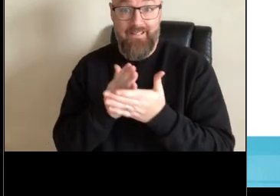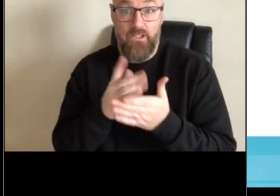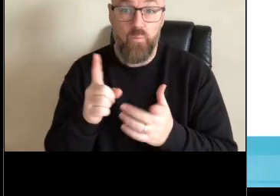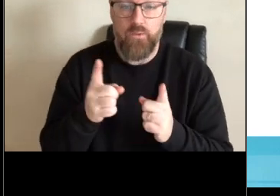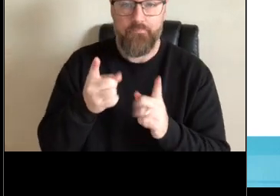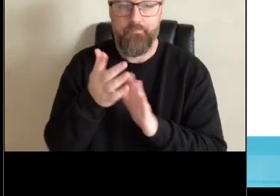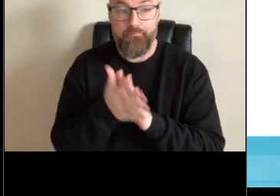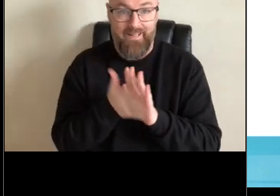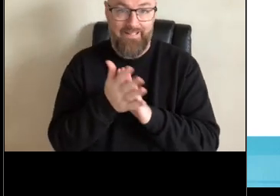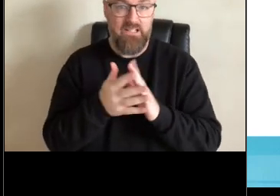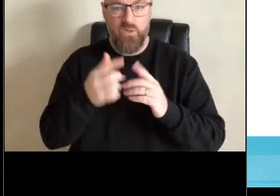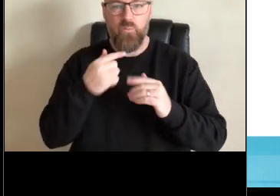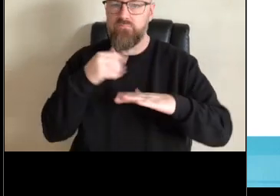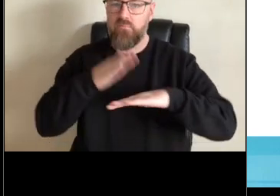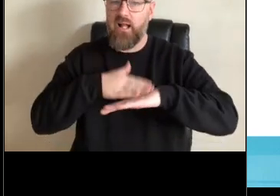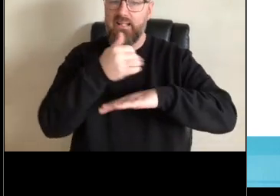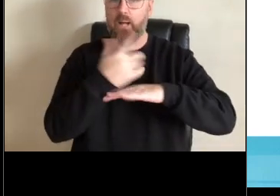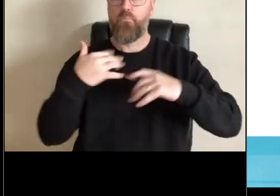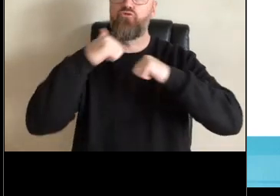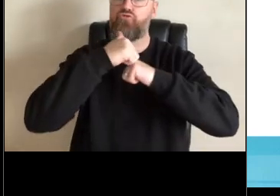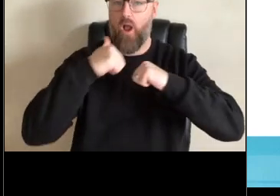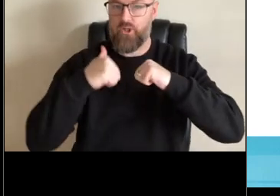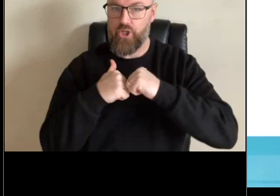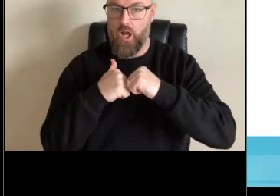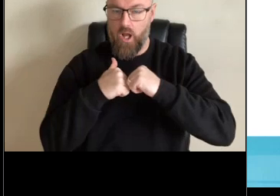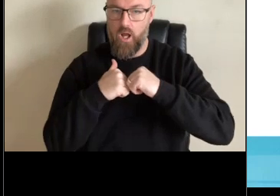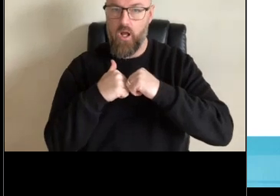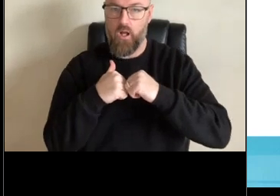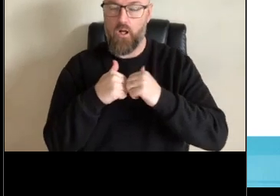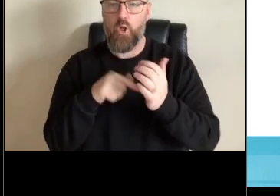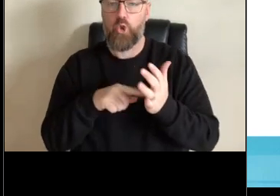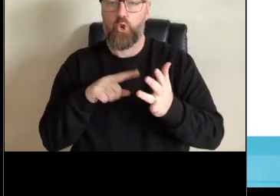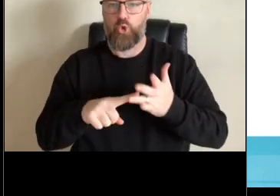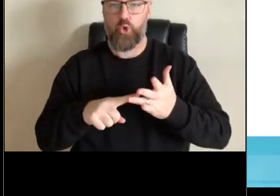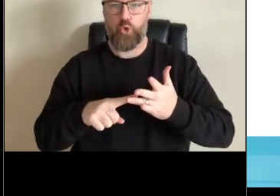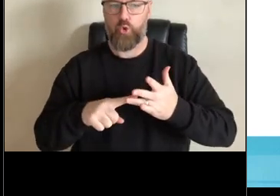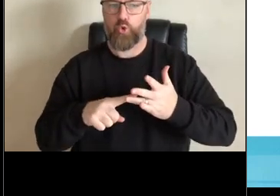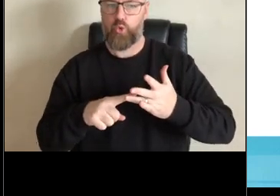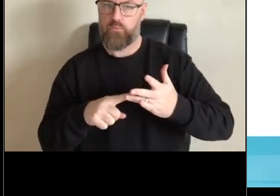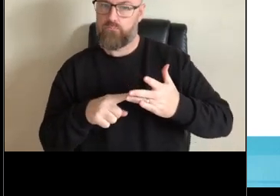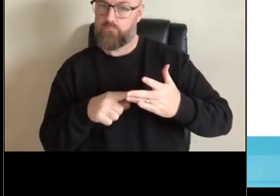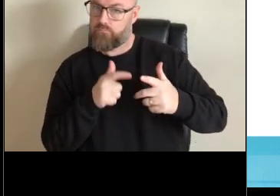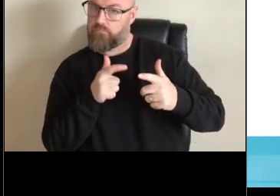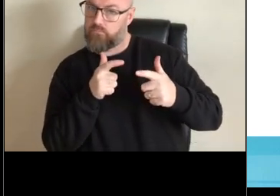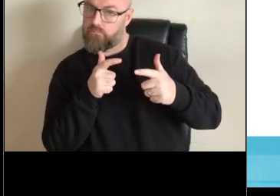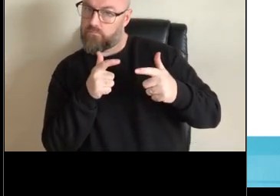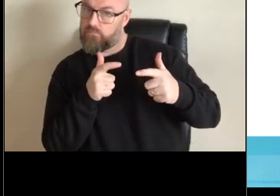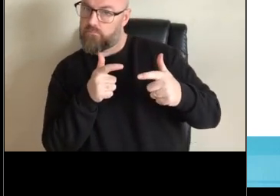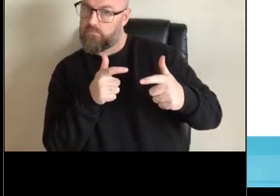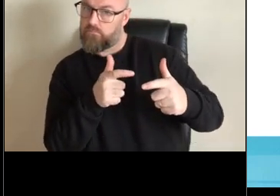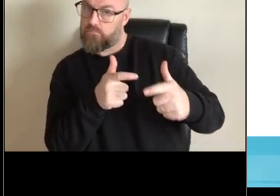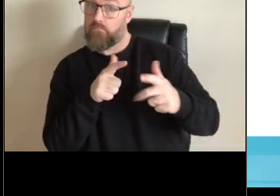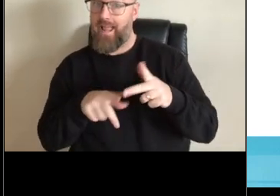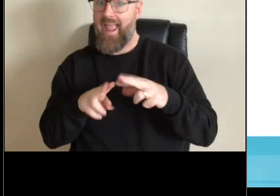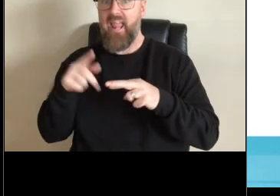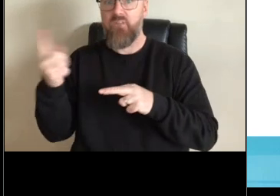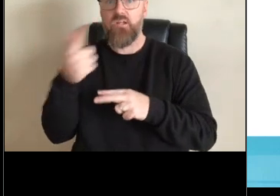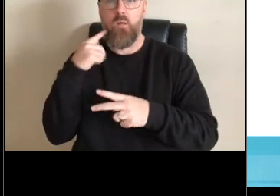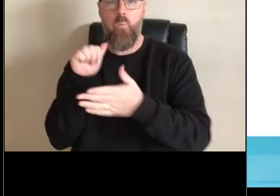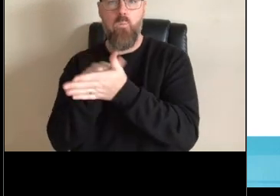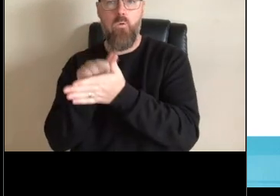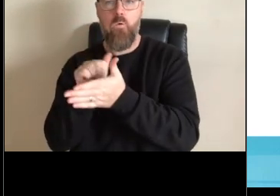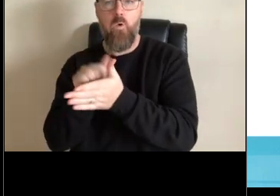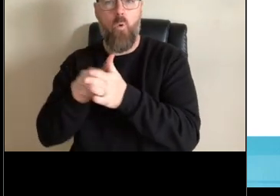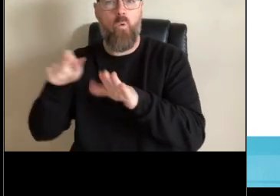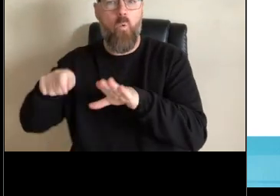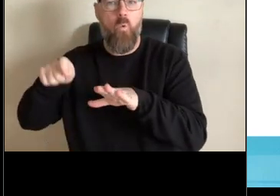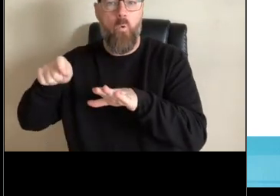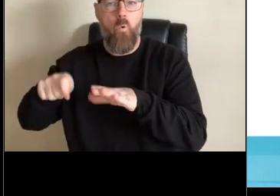some structure to manage where a party might be using Court proceedings to harass or control um